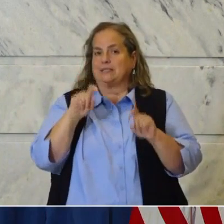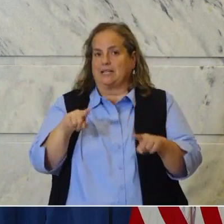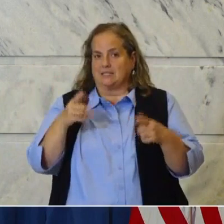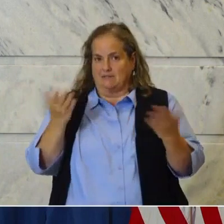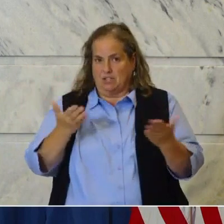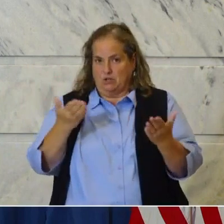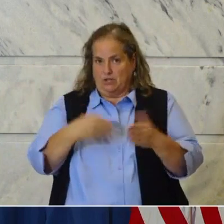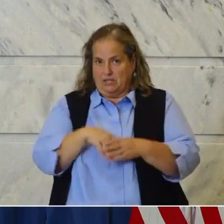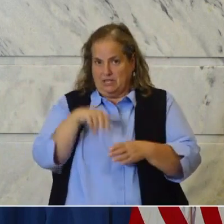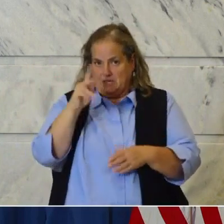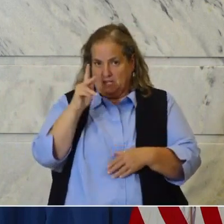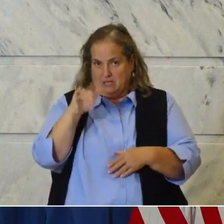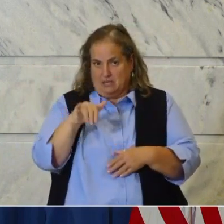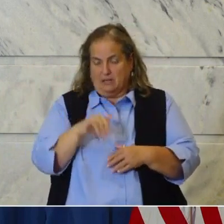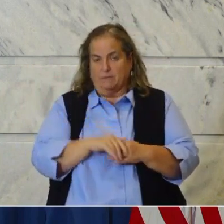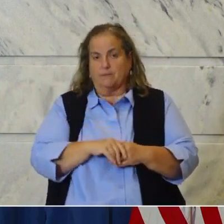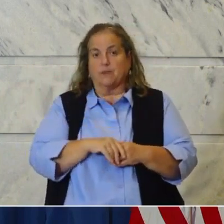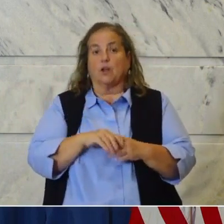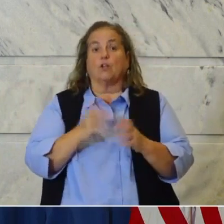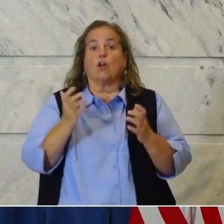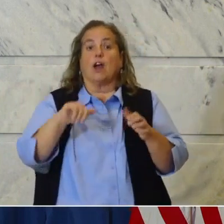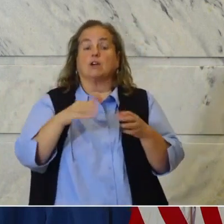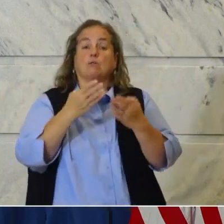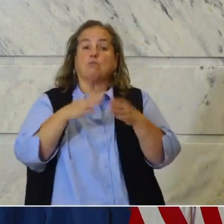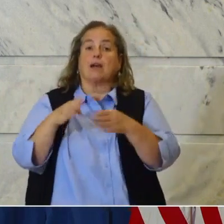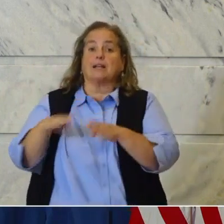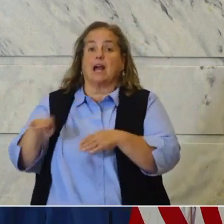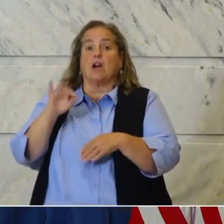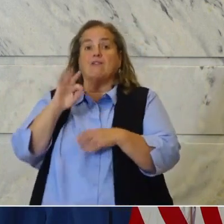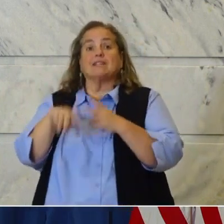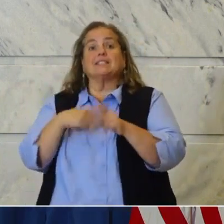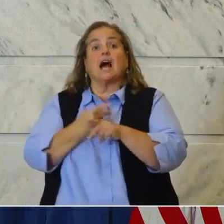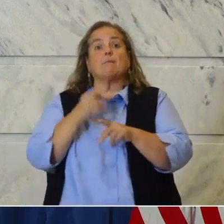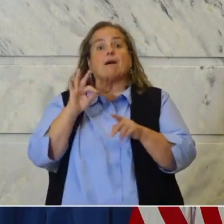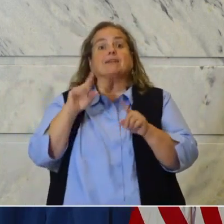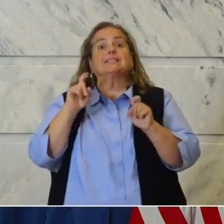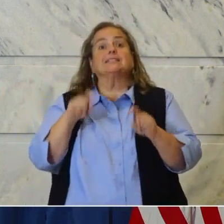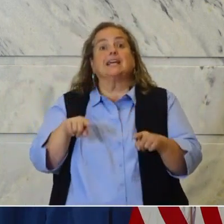Commonwealth. The breakdown of what type of test those are on the website